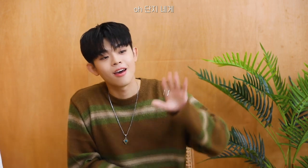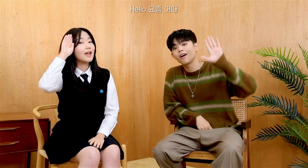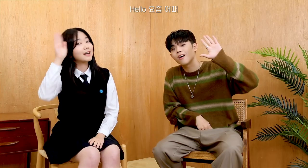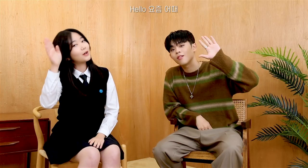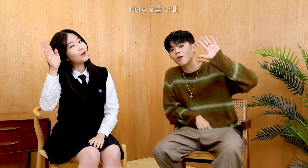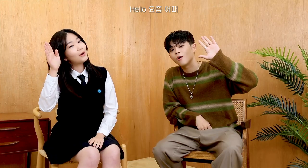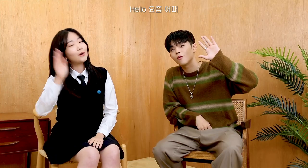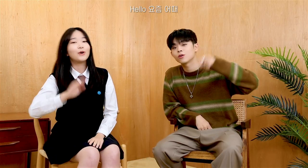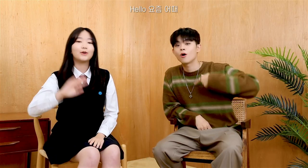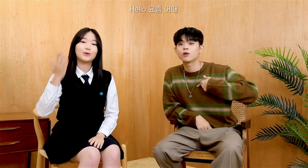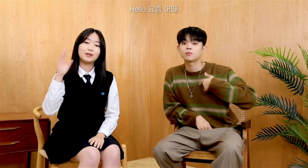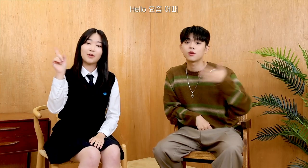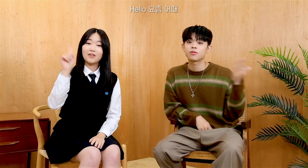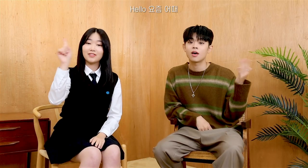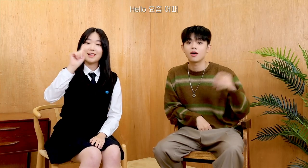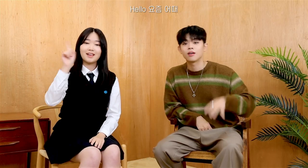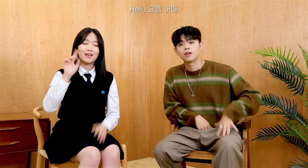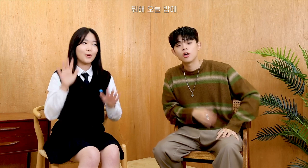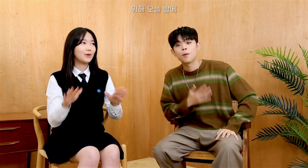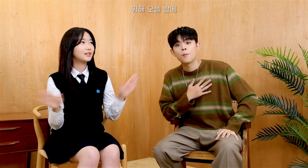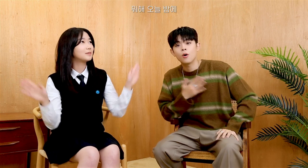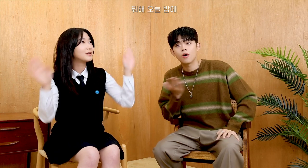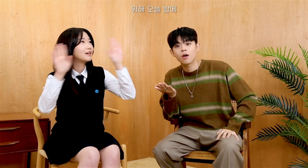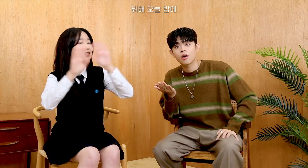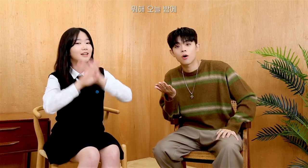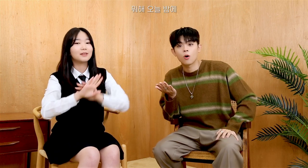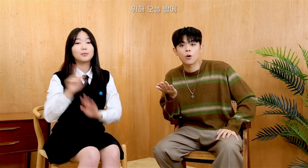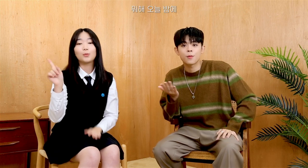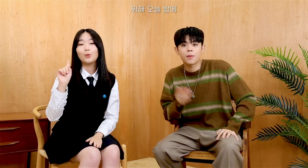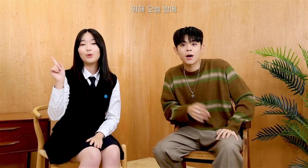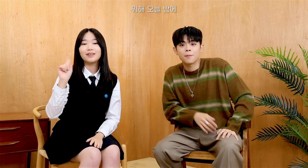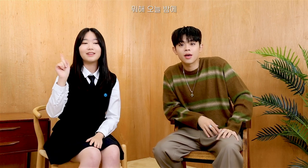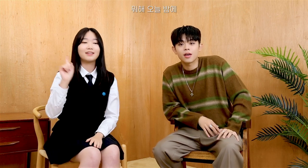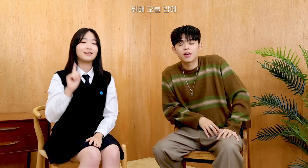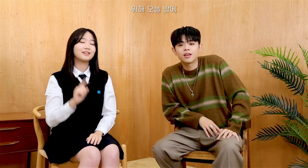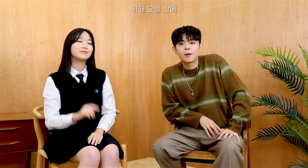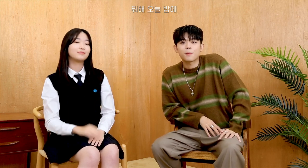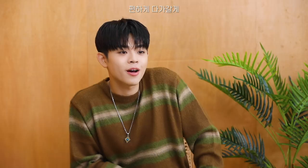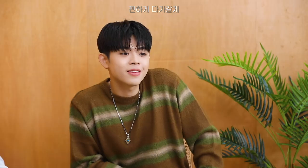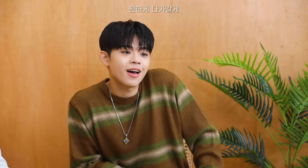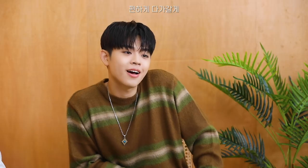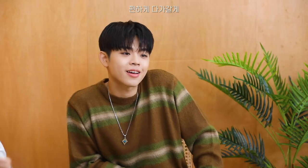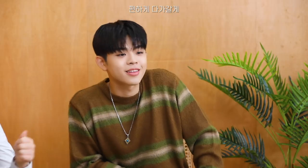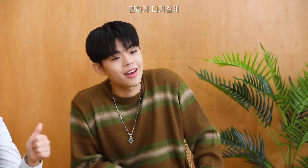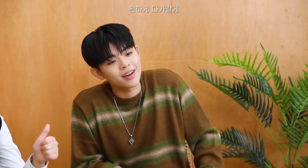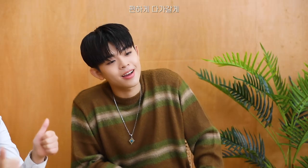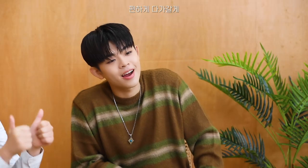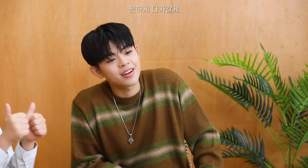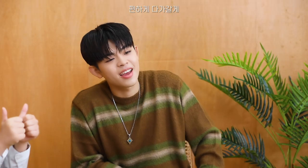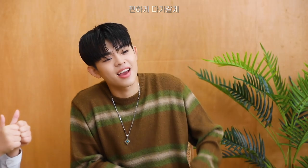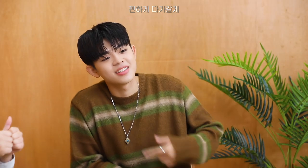Hello How are you these days? What’s up? Tonight I'll come to you easily